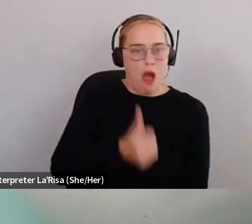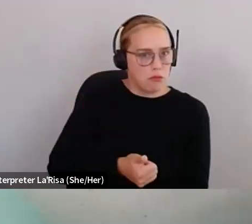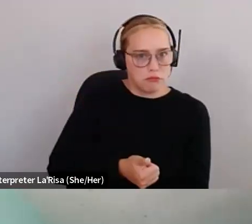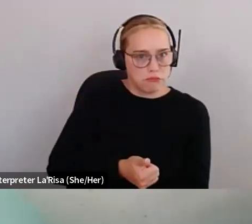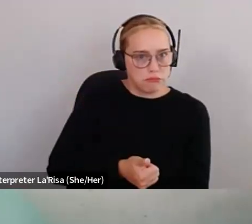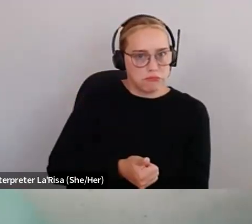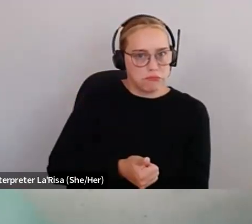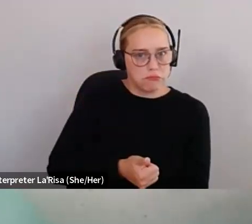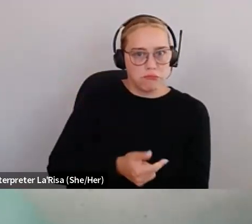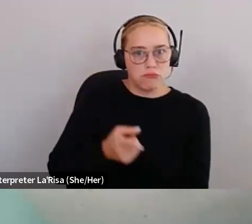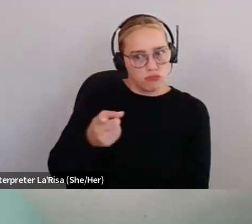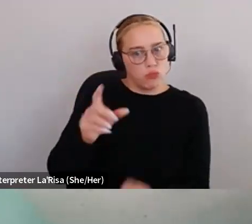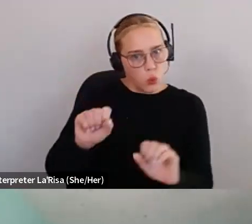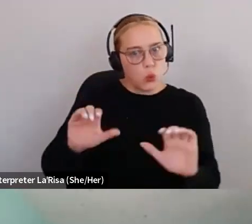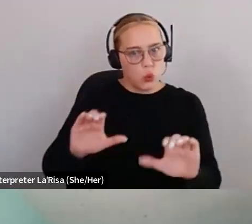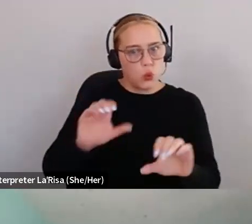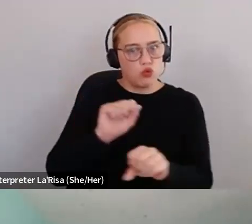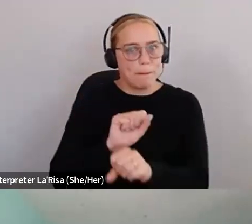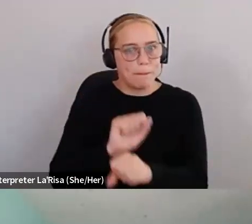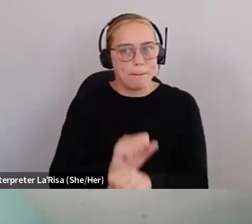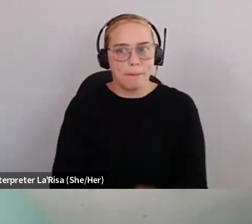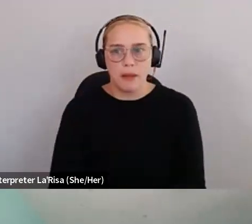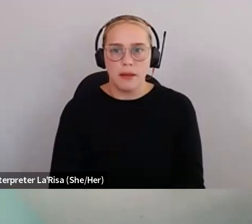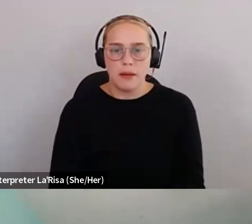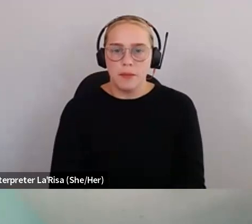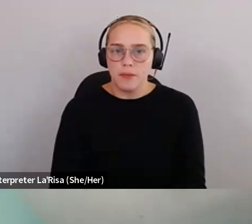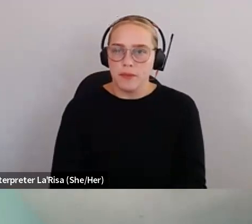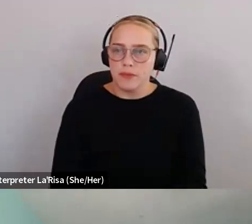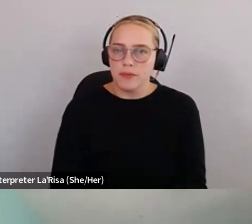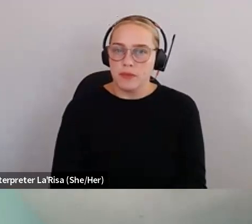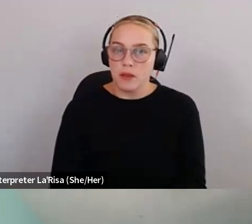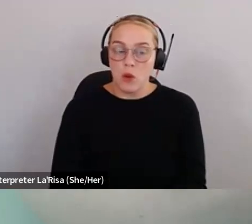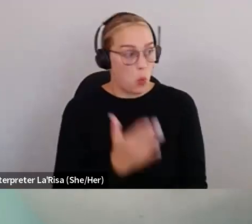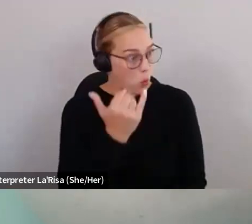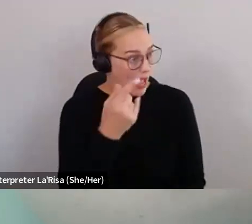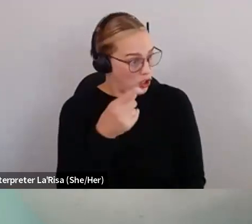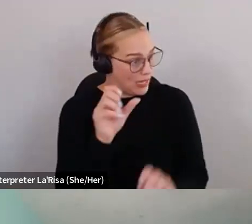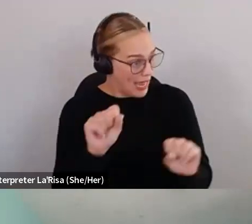: I would say yes that there is no reason why she can't essentially do the job.